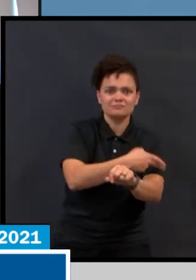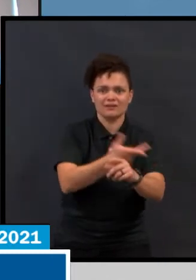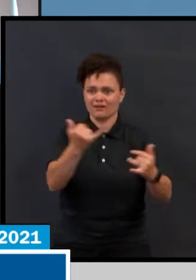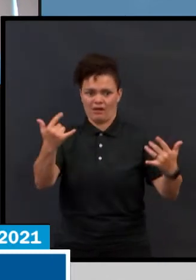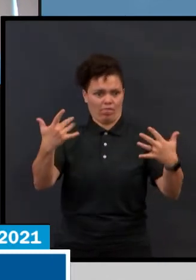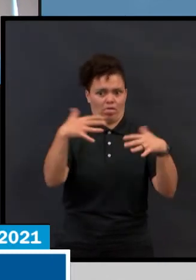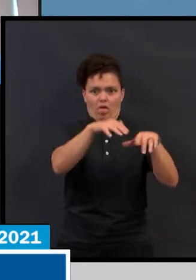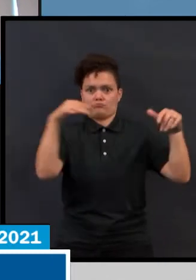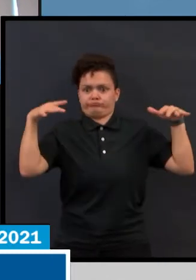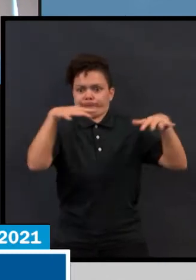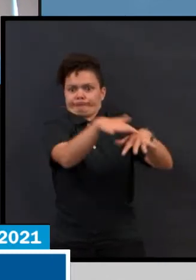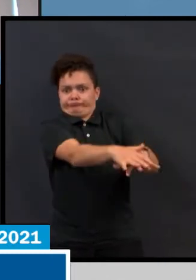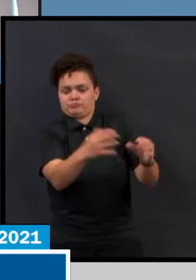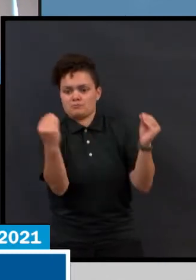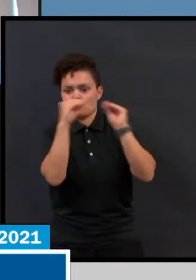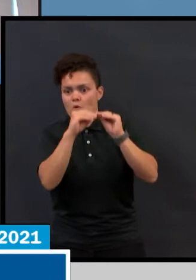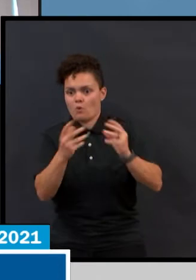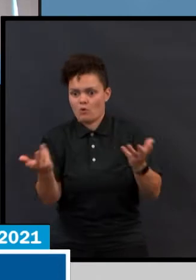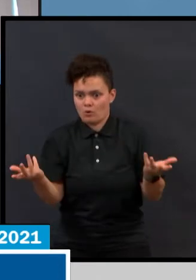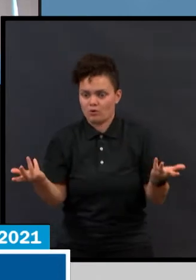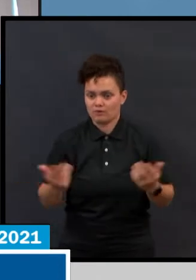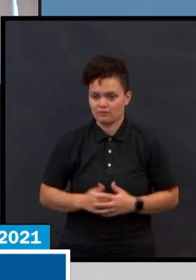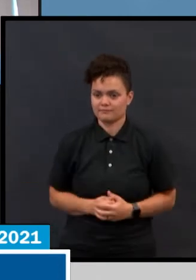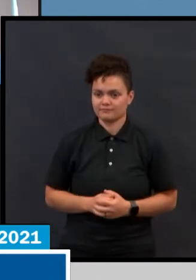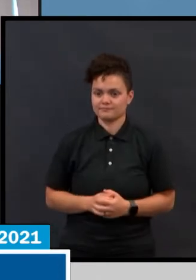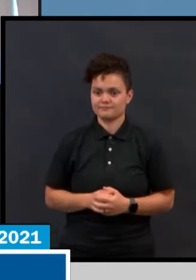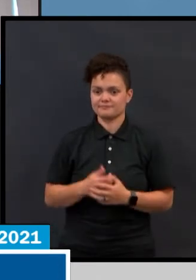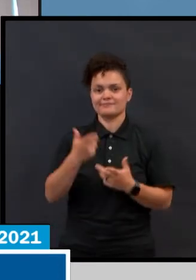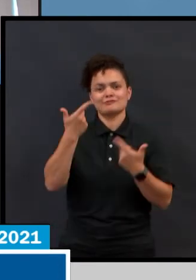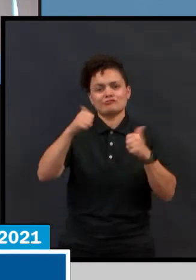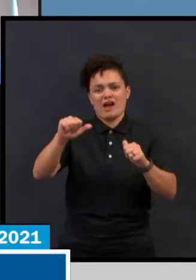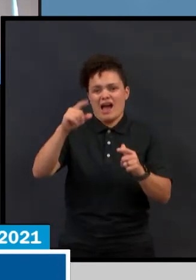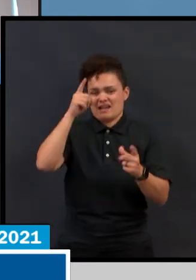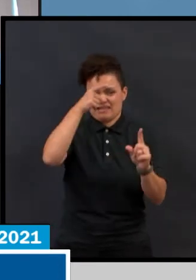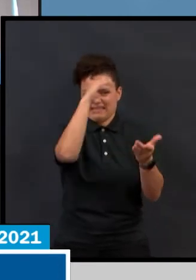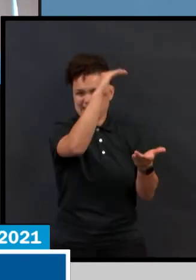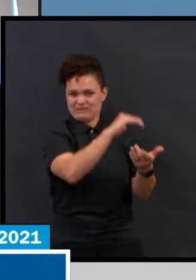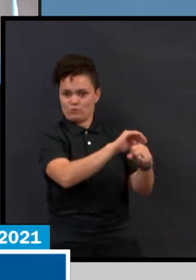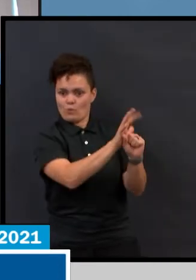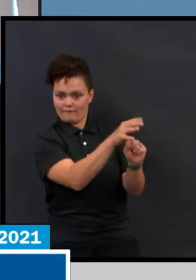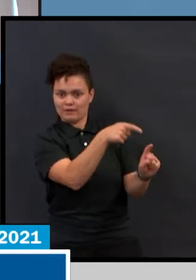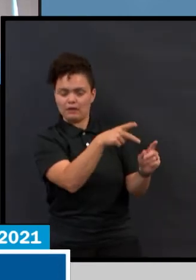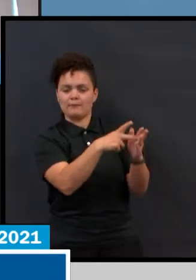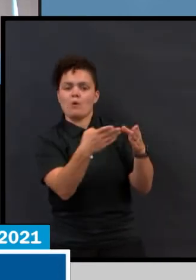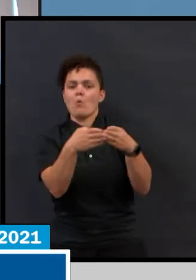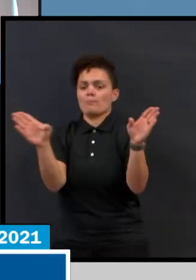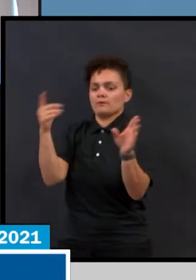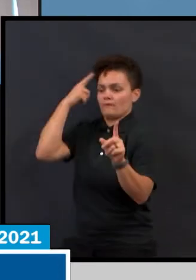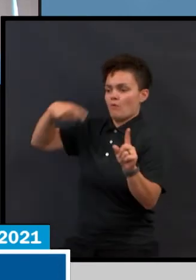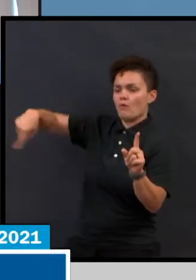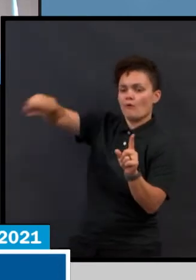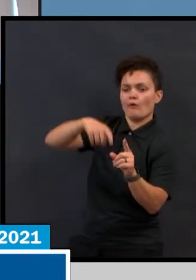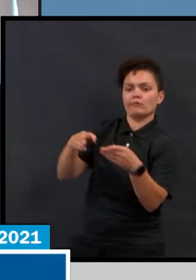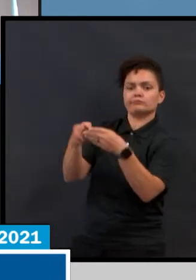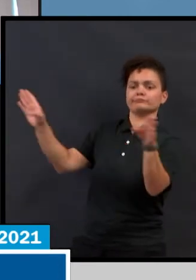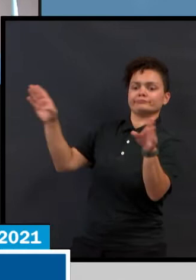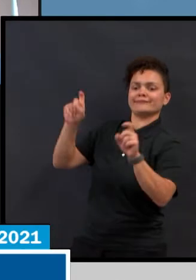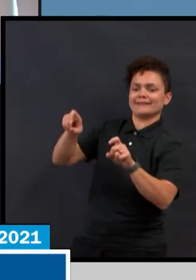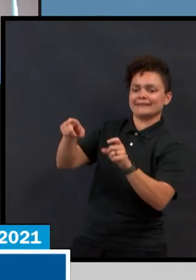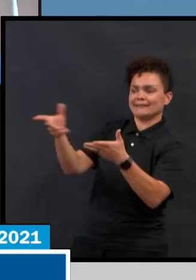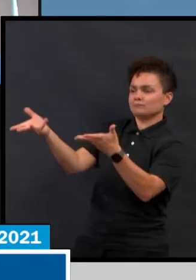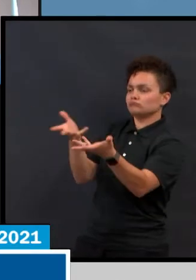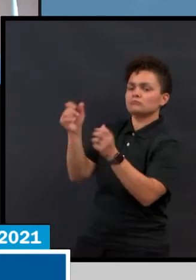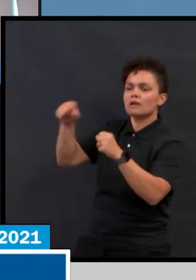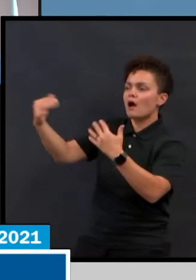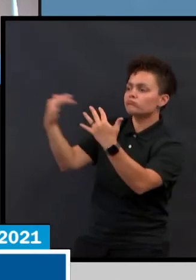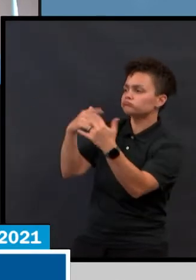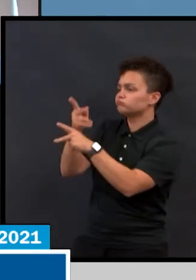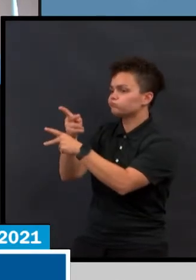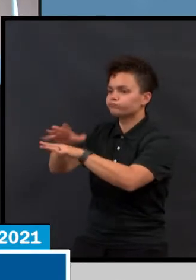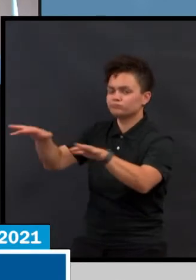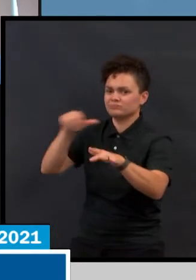so we need to control our cases so that healthcare does not get compromised next slide please